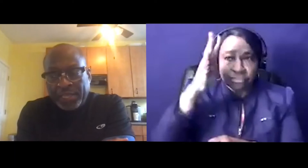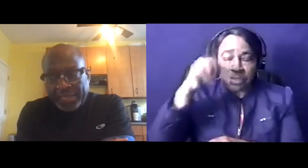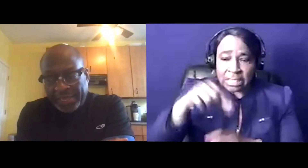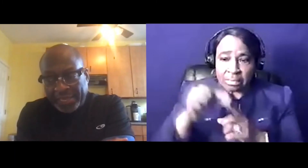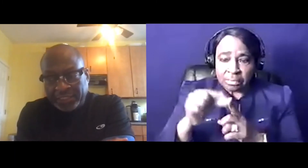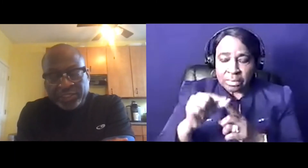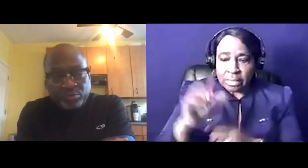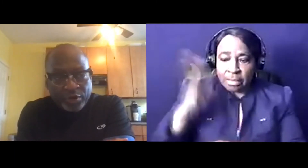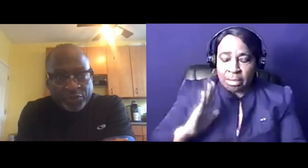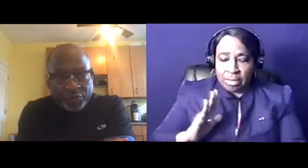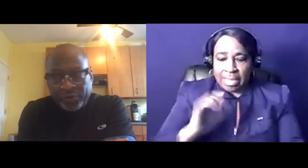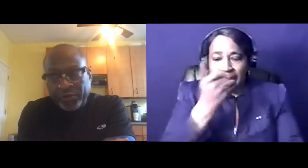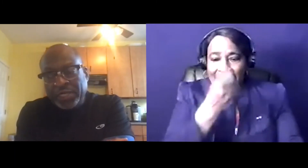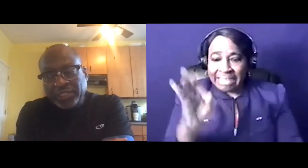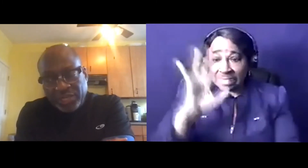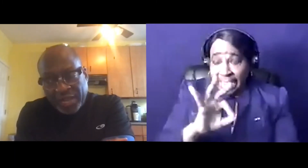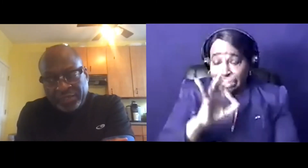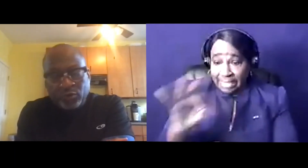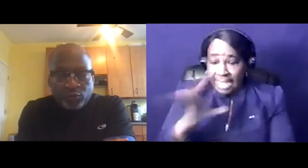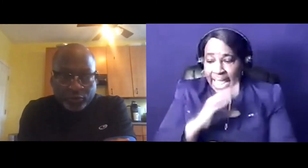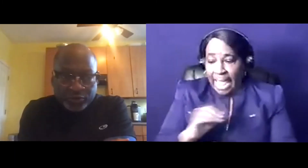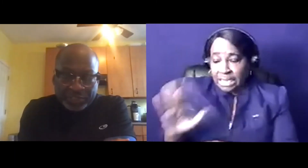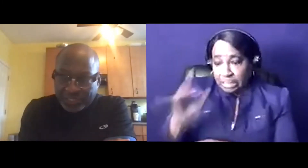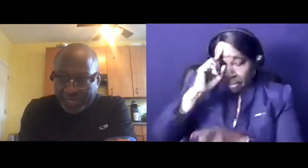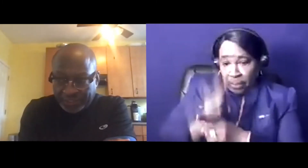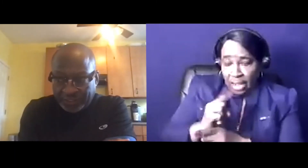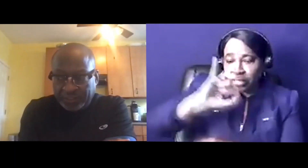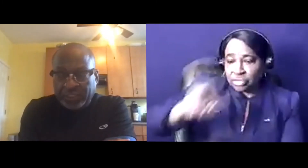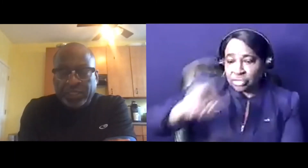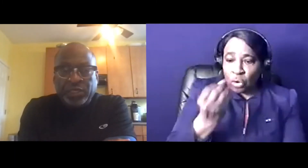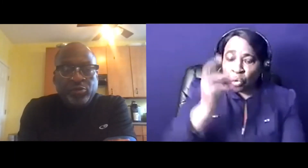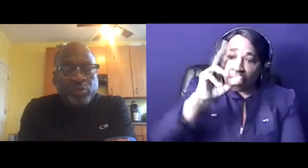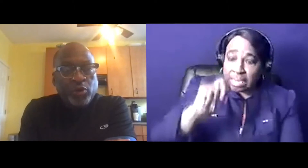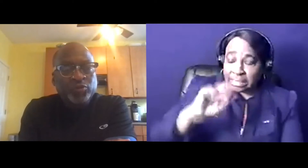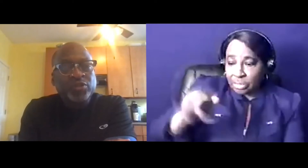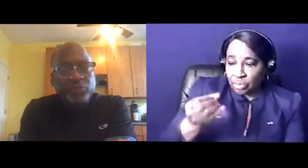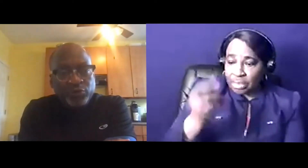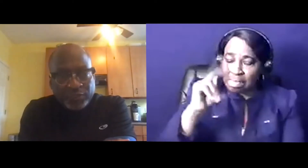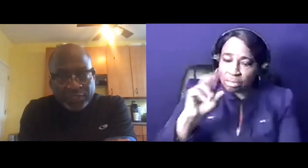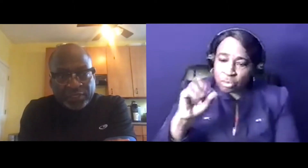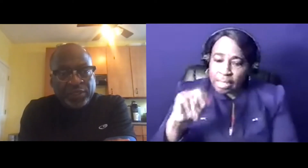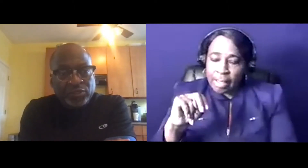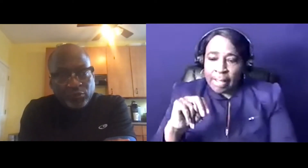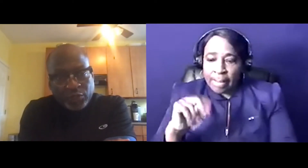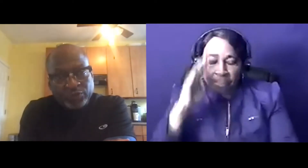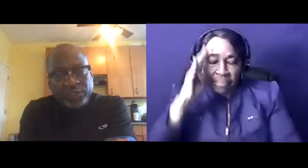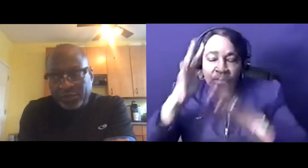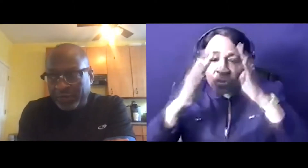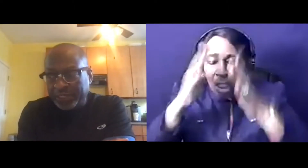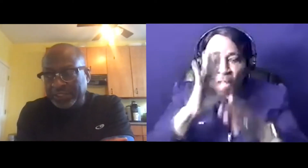and his brother, John Rosamond Johnson, composed the music to those lyrics